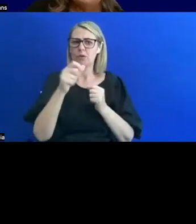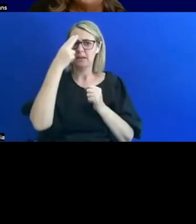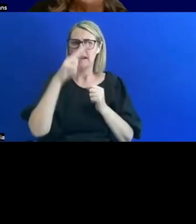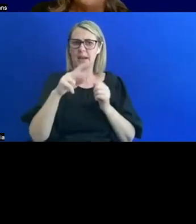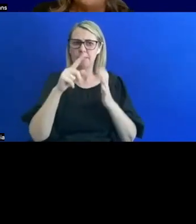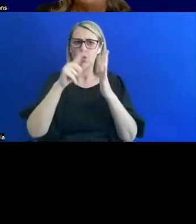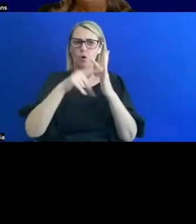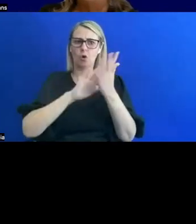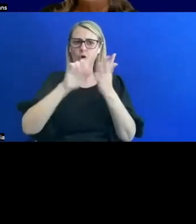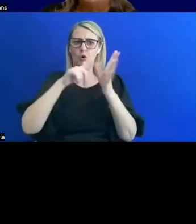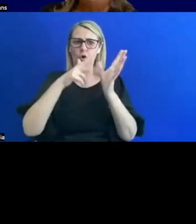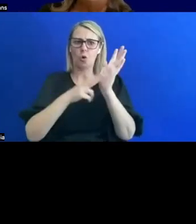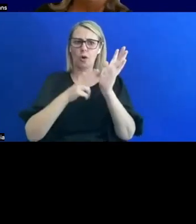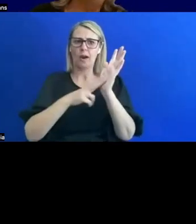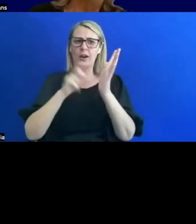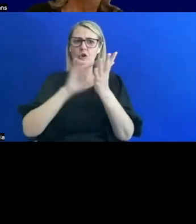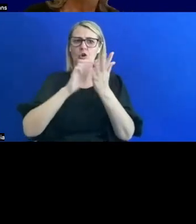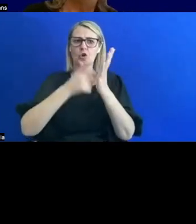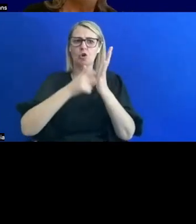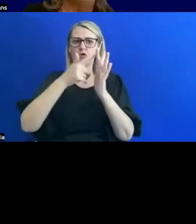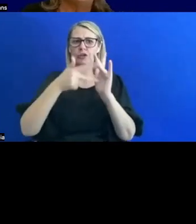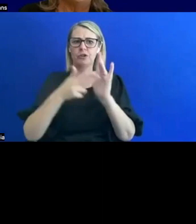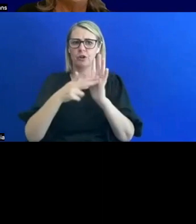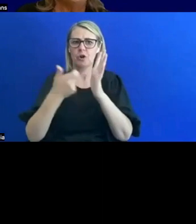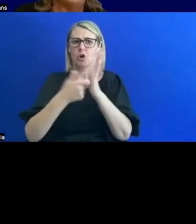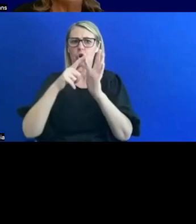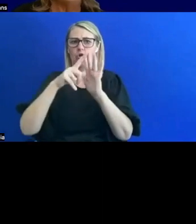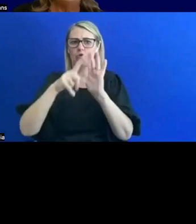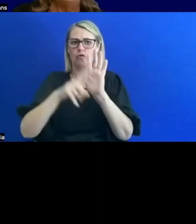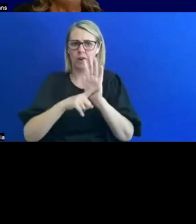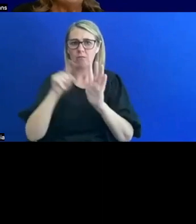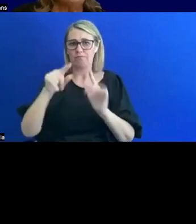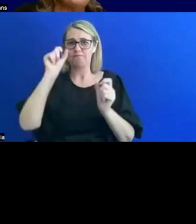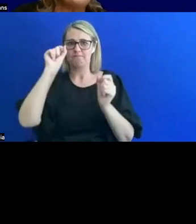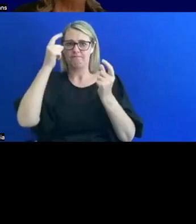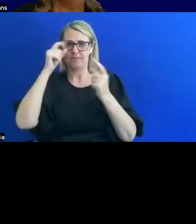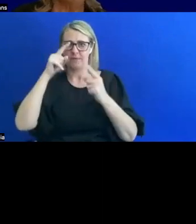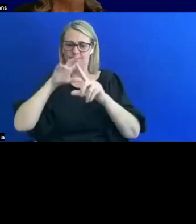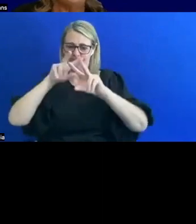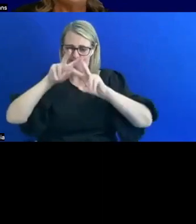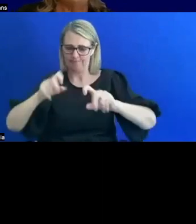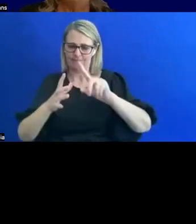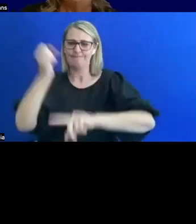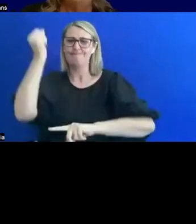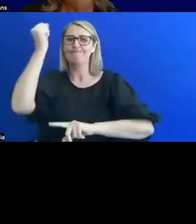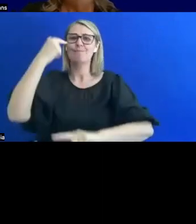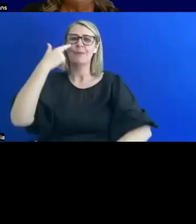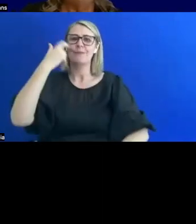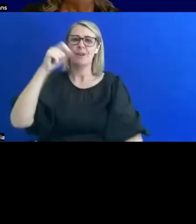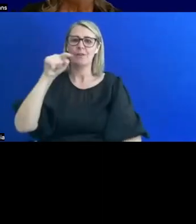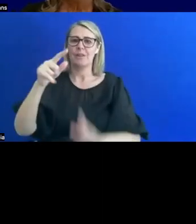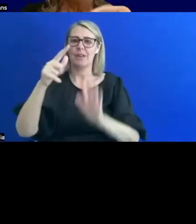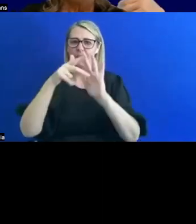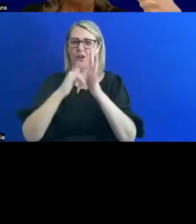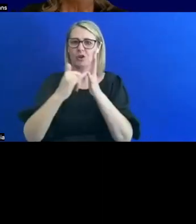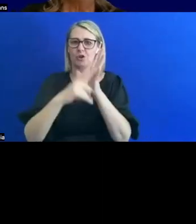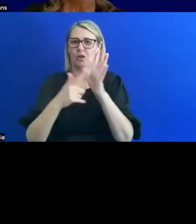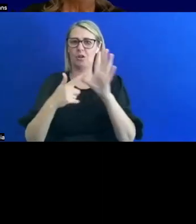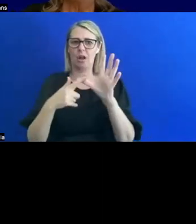Christian Reil who discovered the existence of the insula cortex back in 1809. So sometimes if you are looking